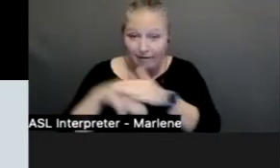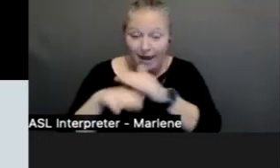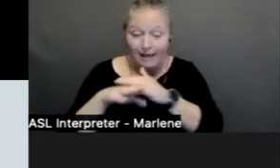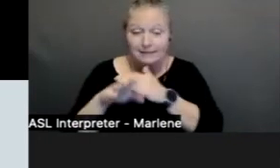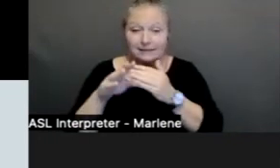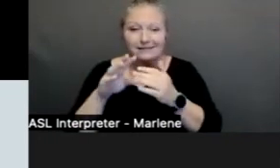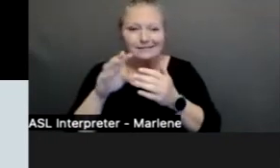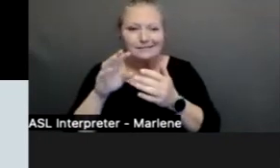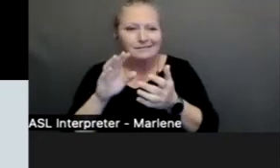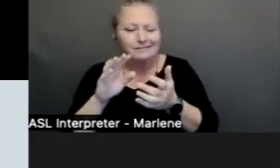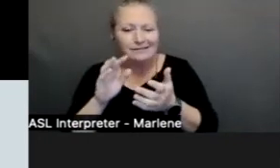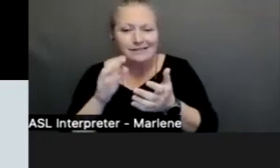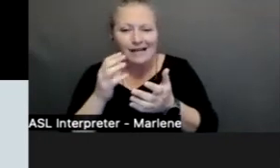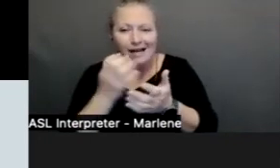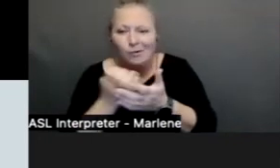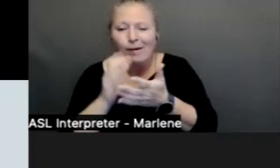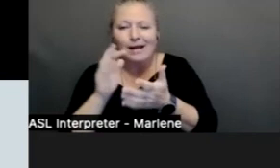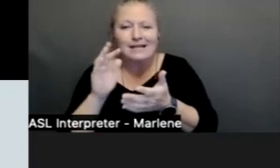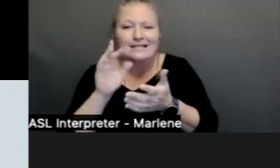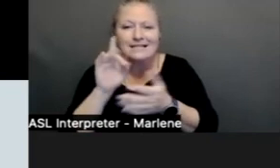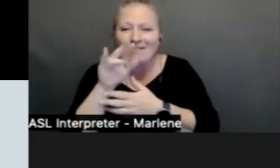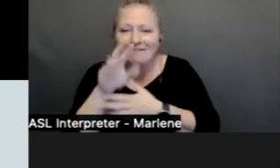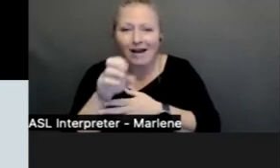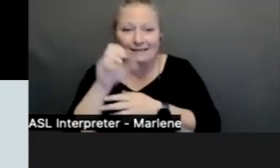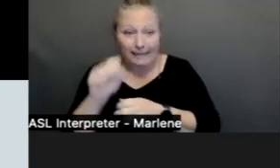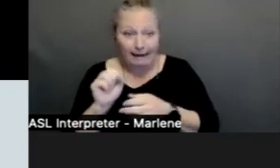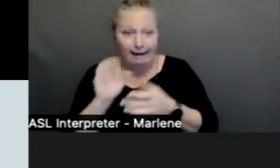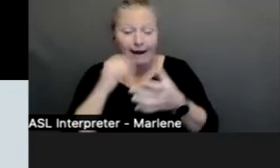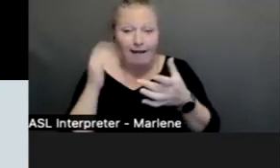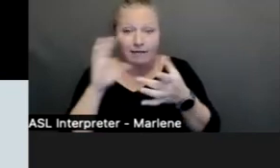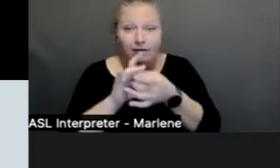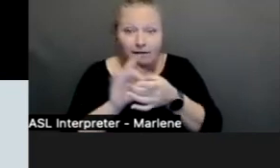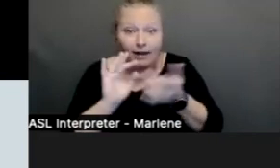whether students have access to connectivity. And Kamaljit just explained some of those challenges